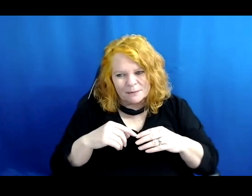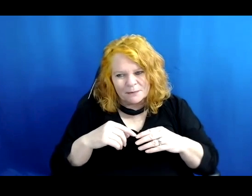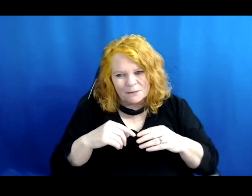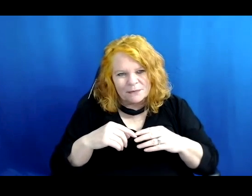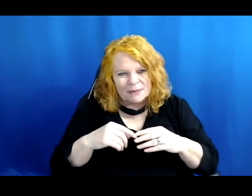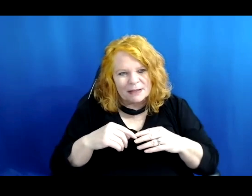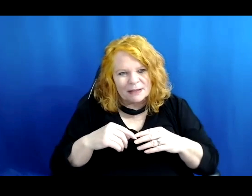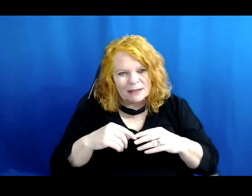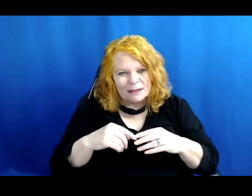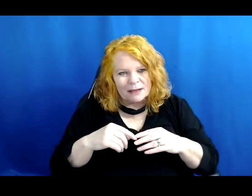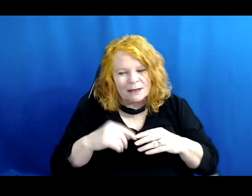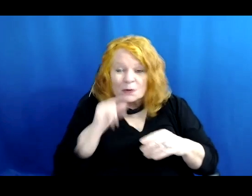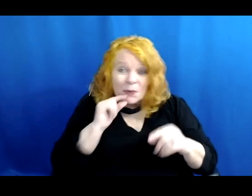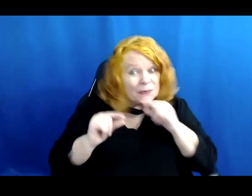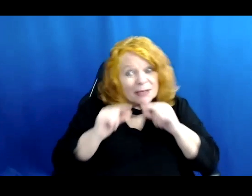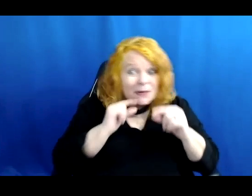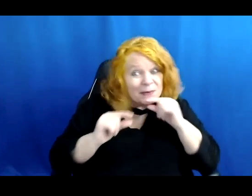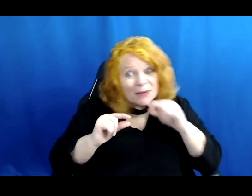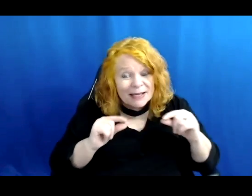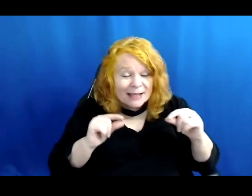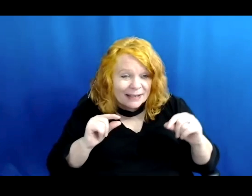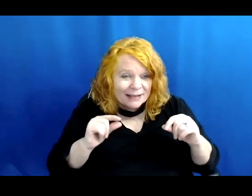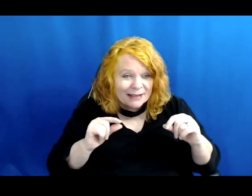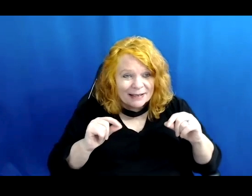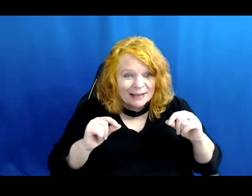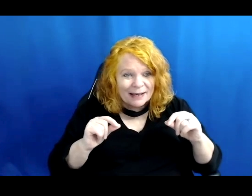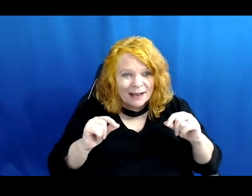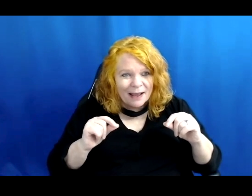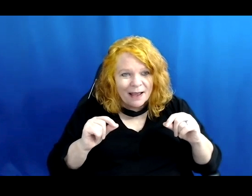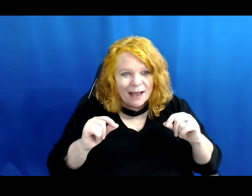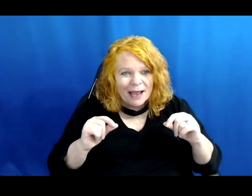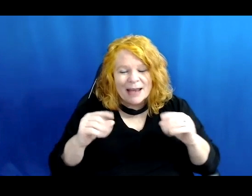Gwyn Gwyn Gwyn Gwyn, Gwyn-ee, Gwyn Gwyn. Then pull it up like that.